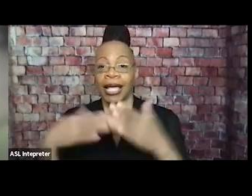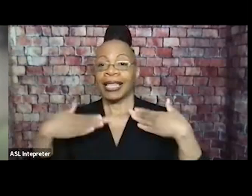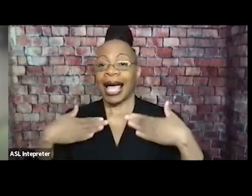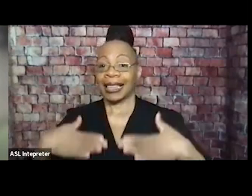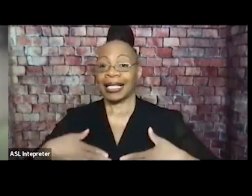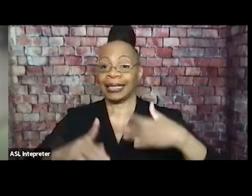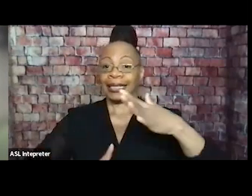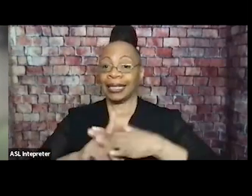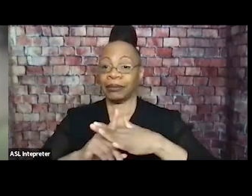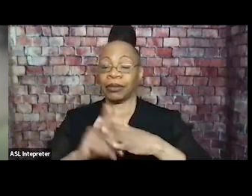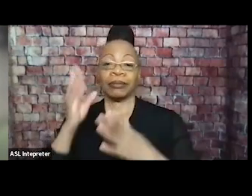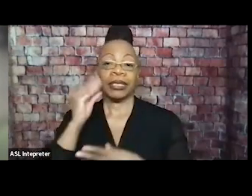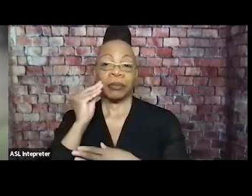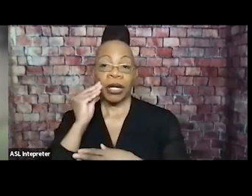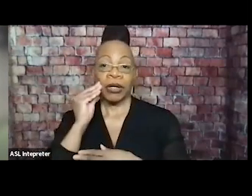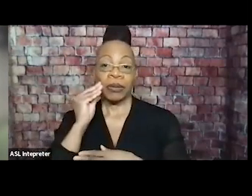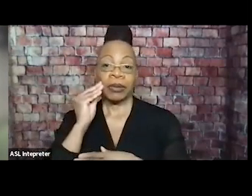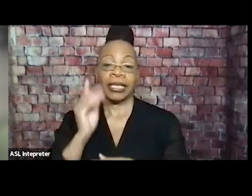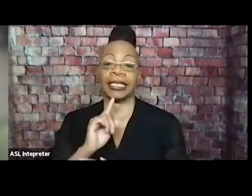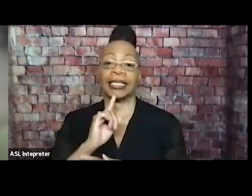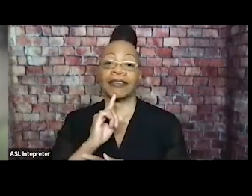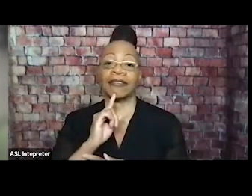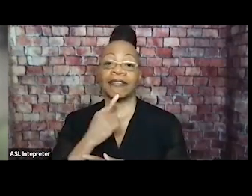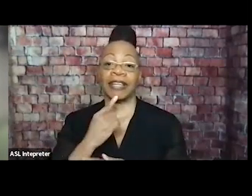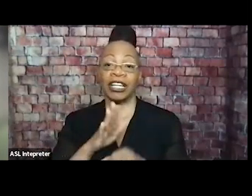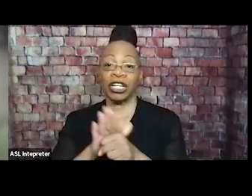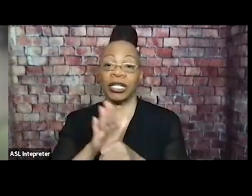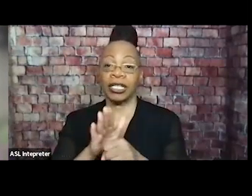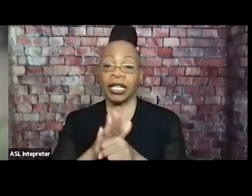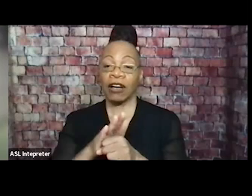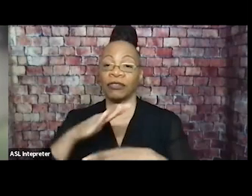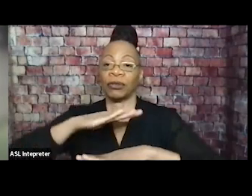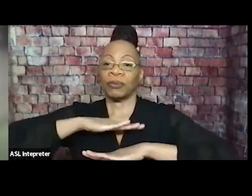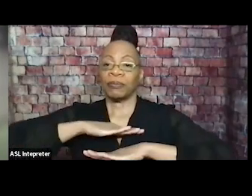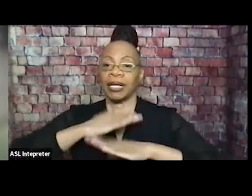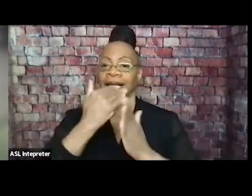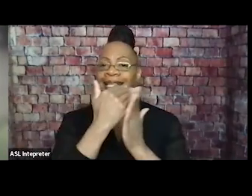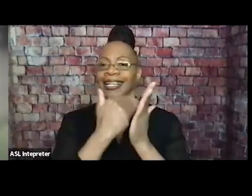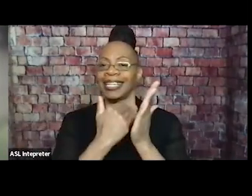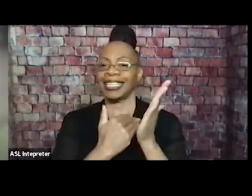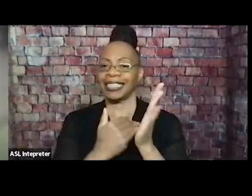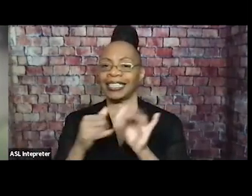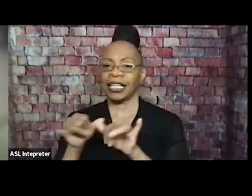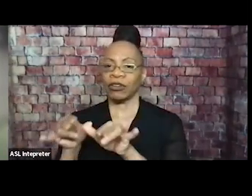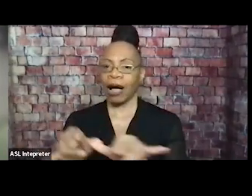are severe enough to meet the listing criteria and we also need to show that their substance use